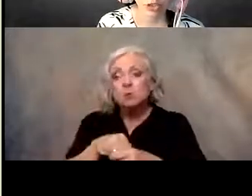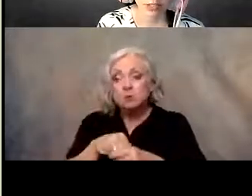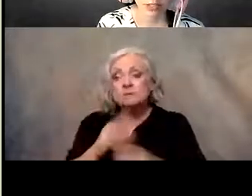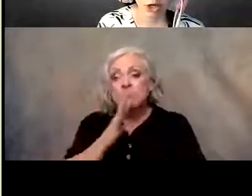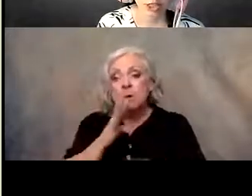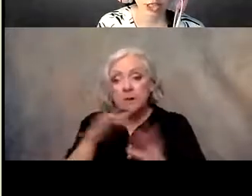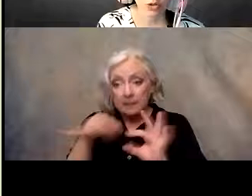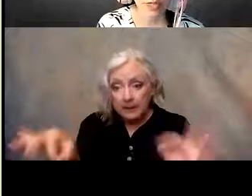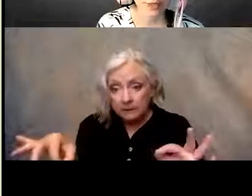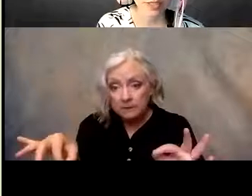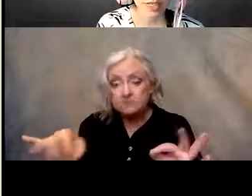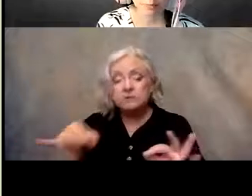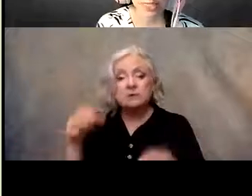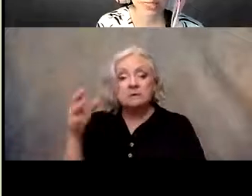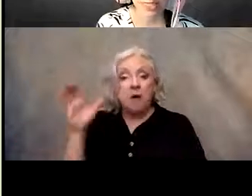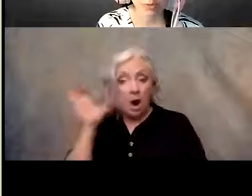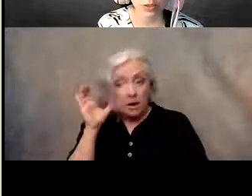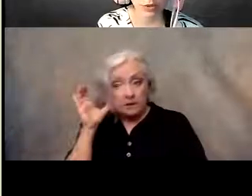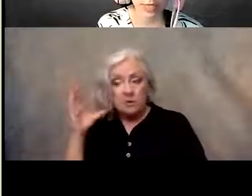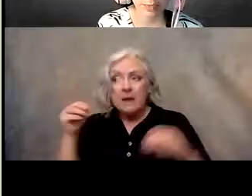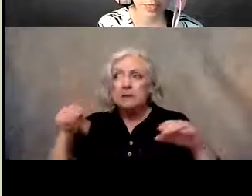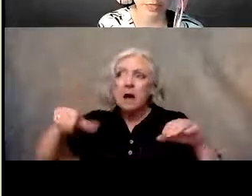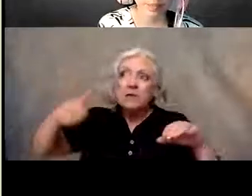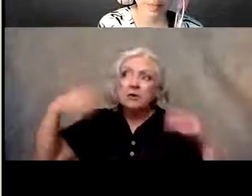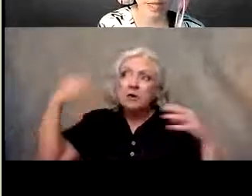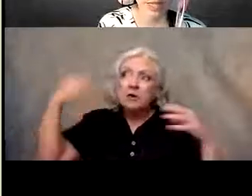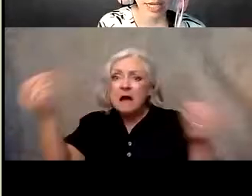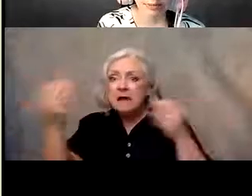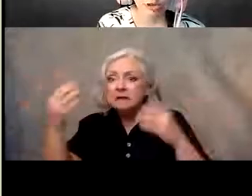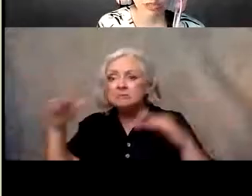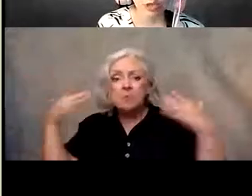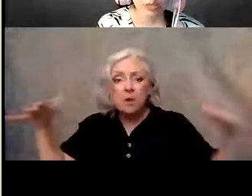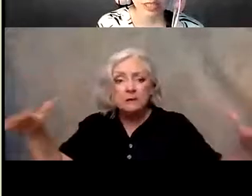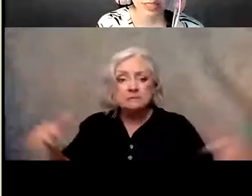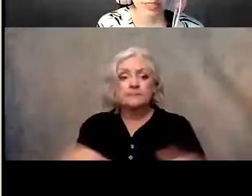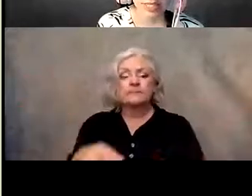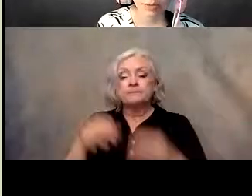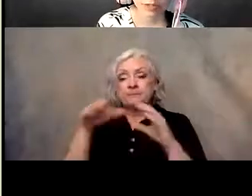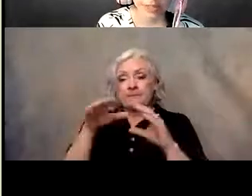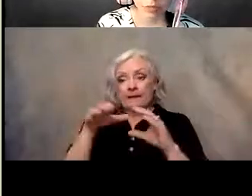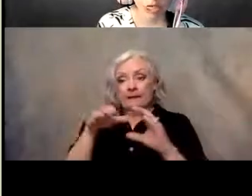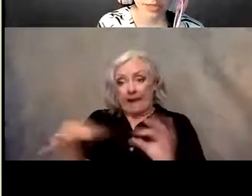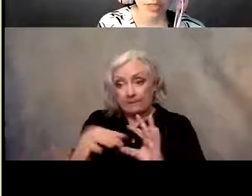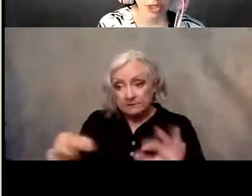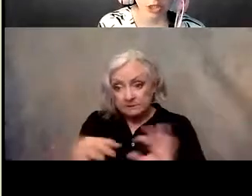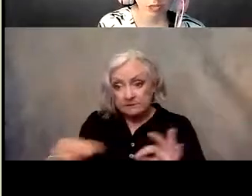and in audio, as well as ambient and musical elements. Captions are written in the same language as the audio